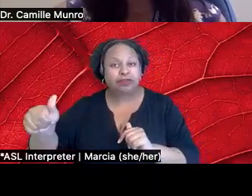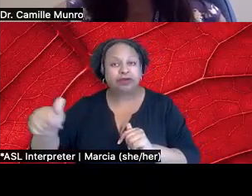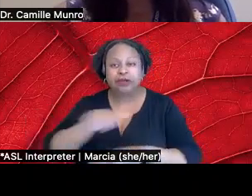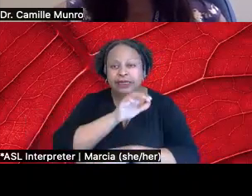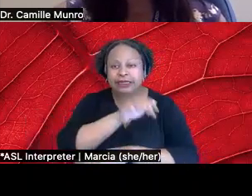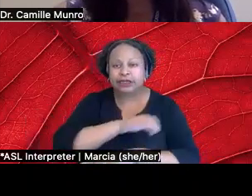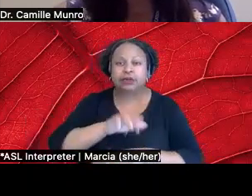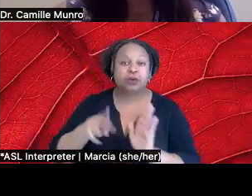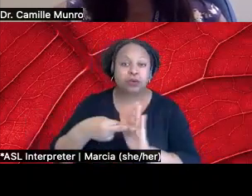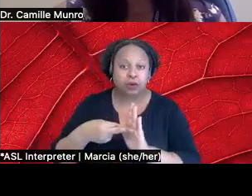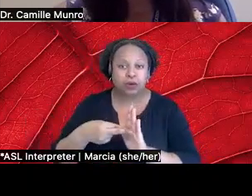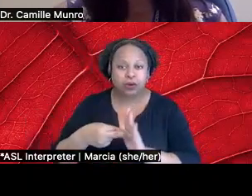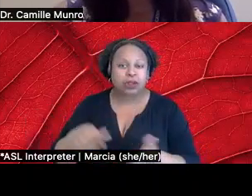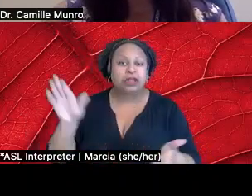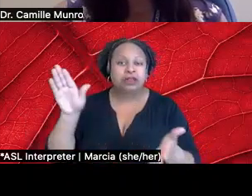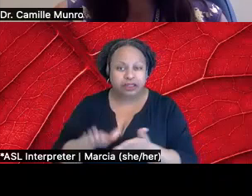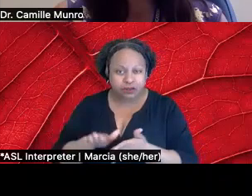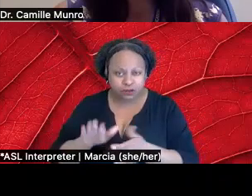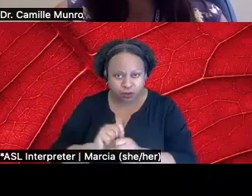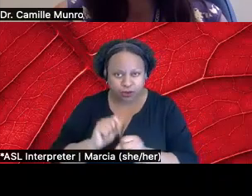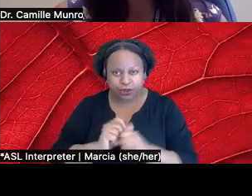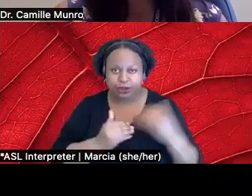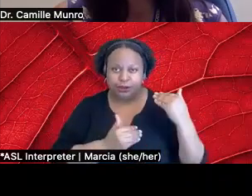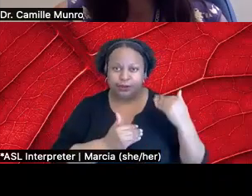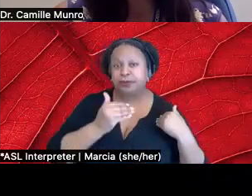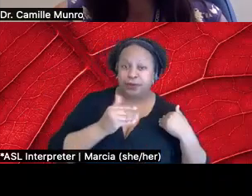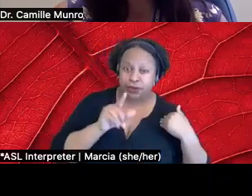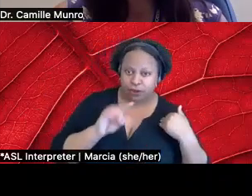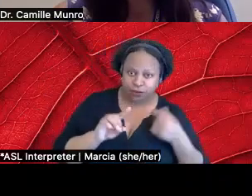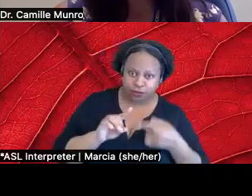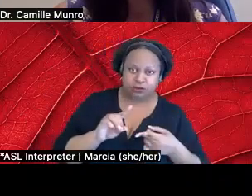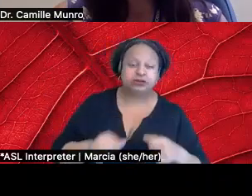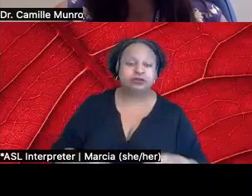workload and I started in the outpatient setting.